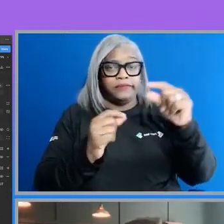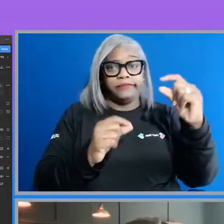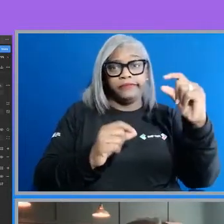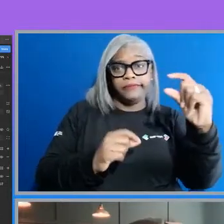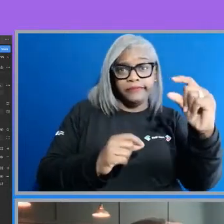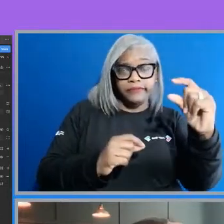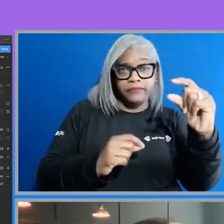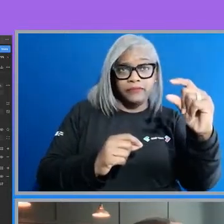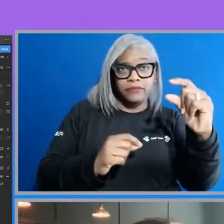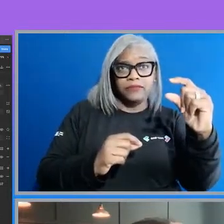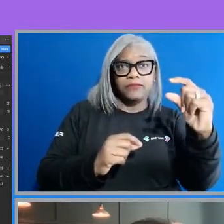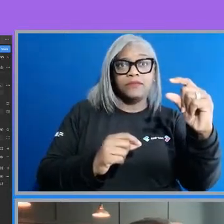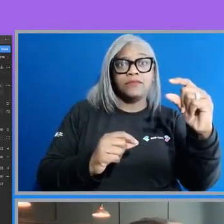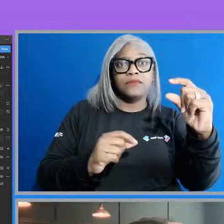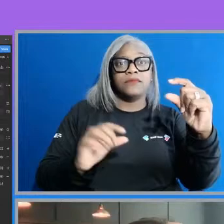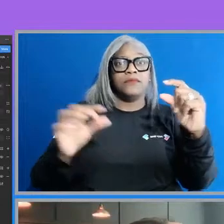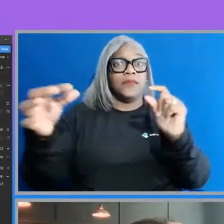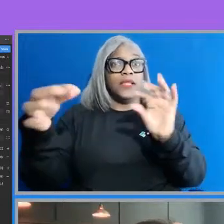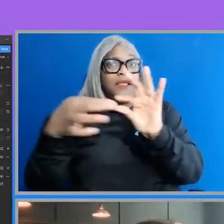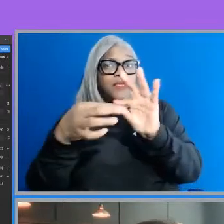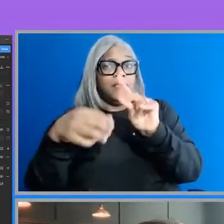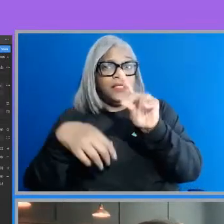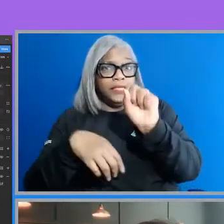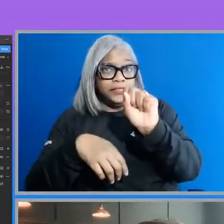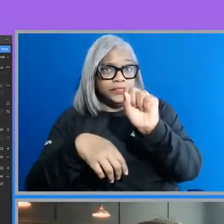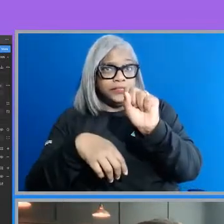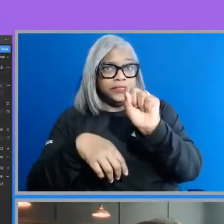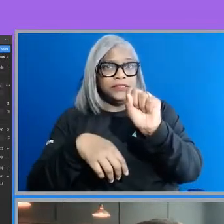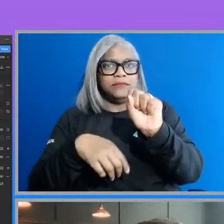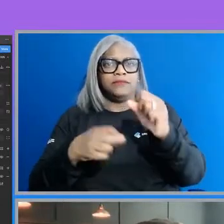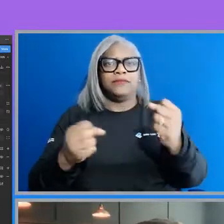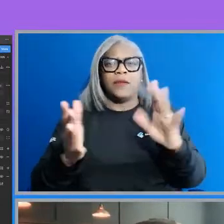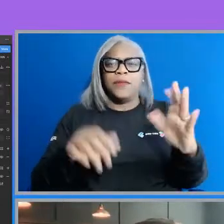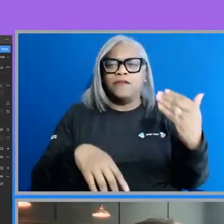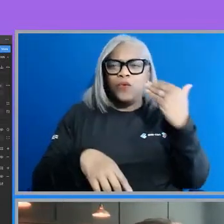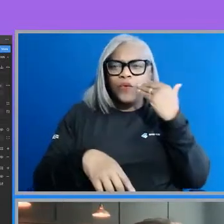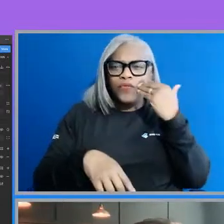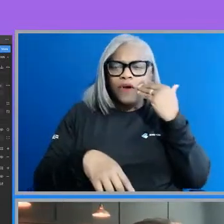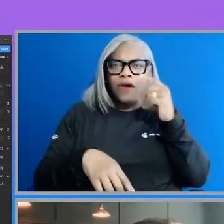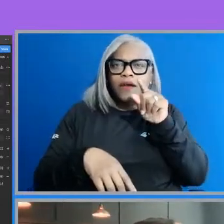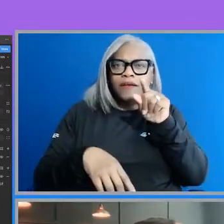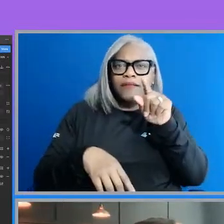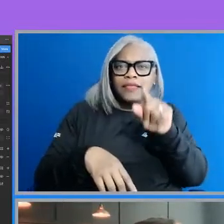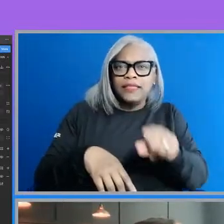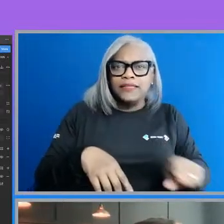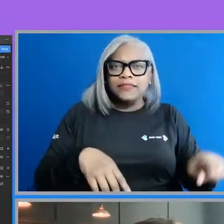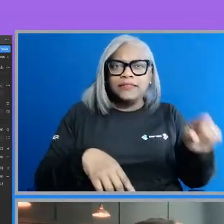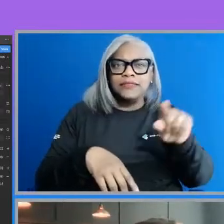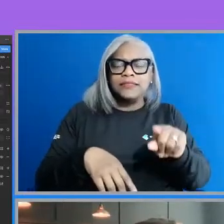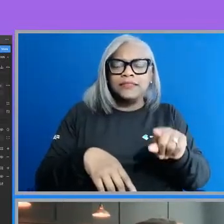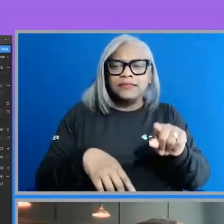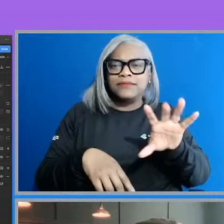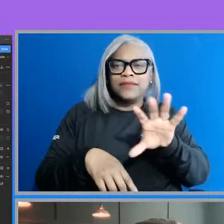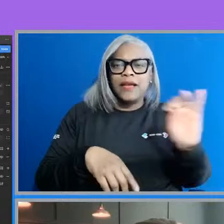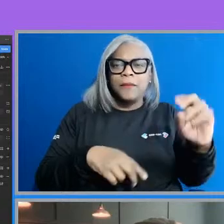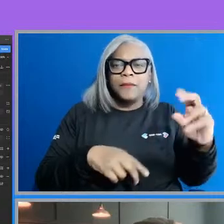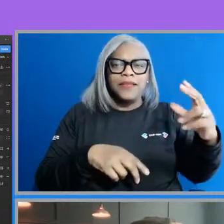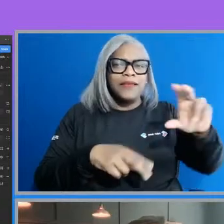these links that we are saying. But how many of you thought here we're confident that the company's name and the